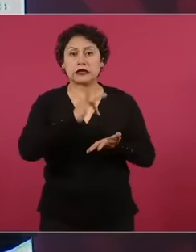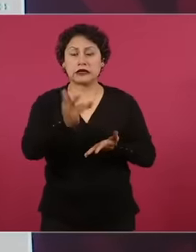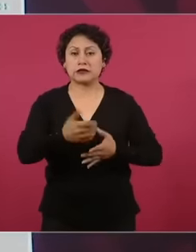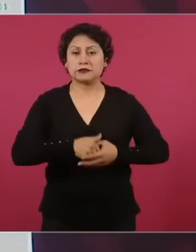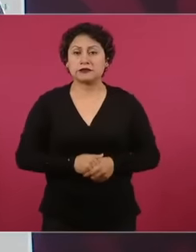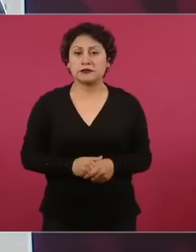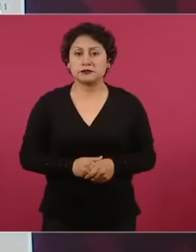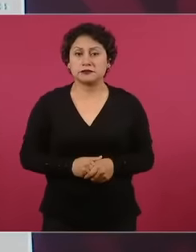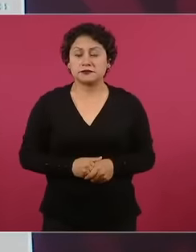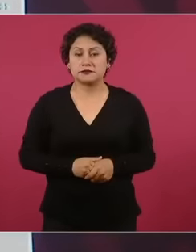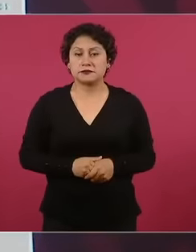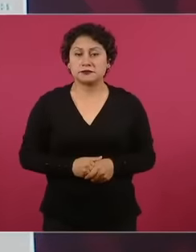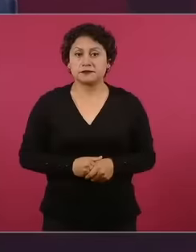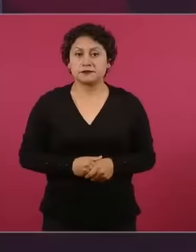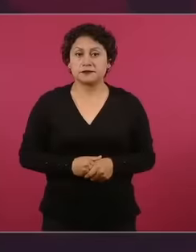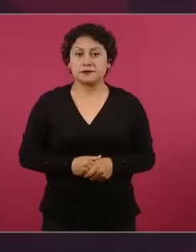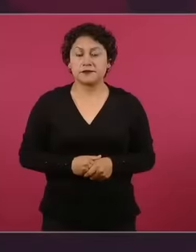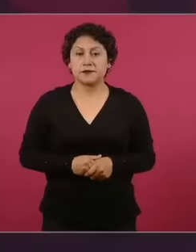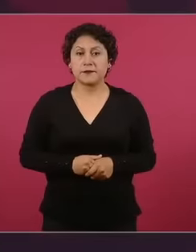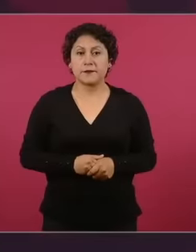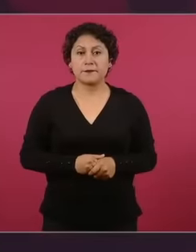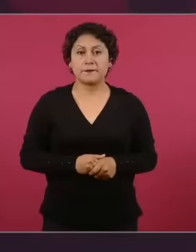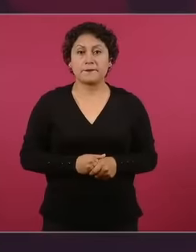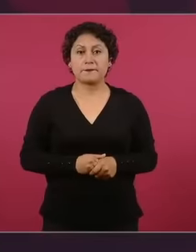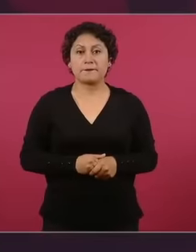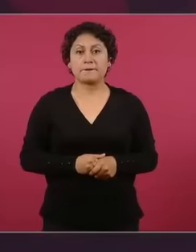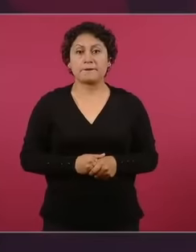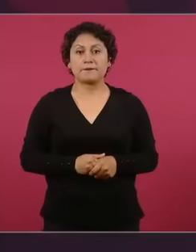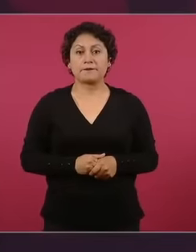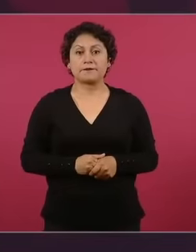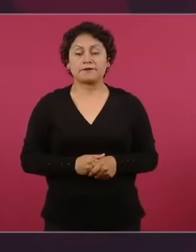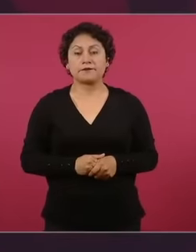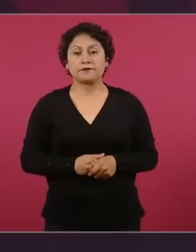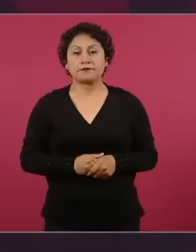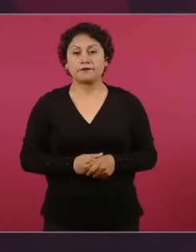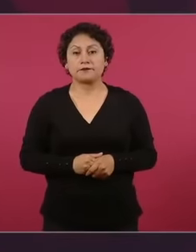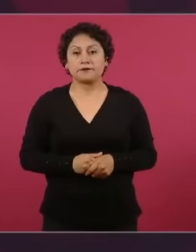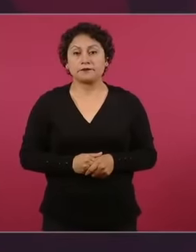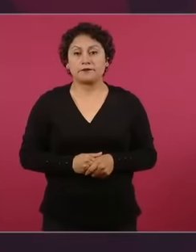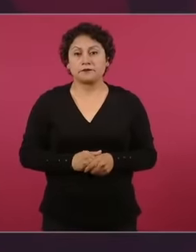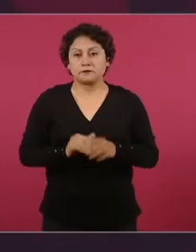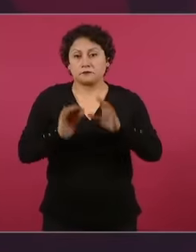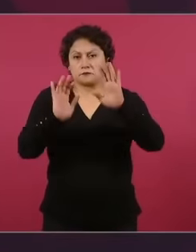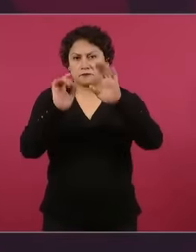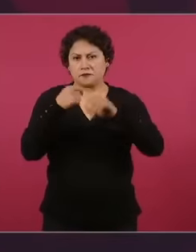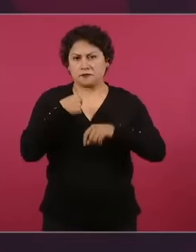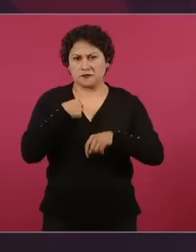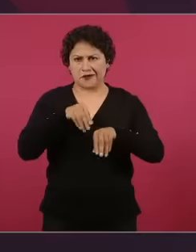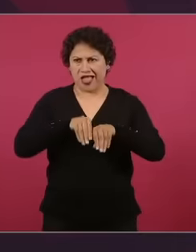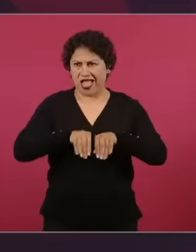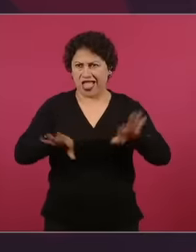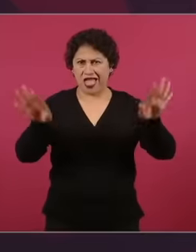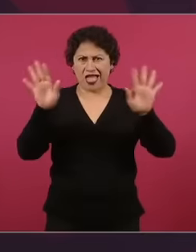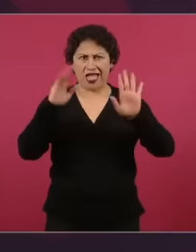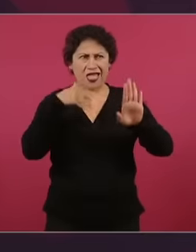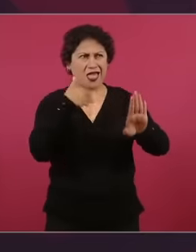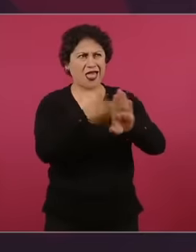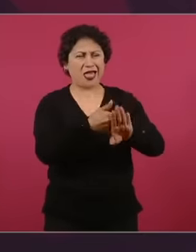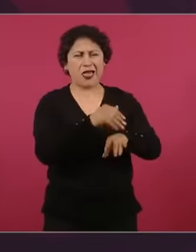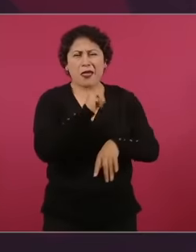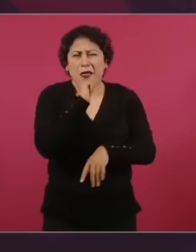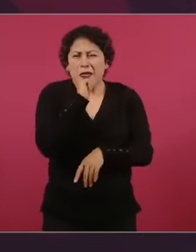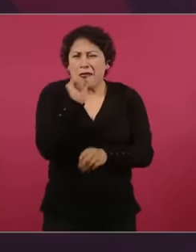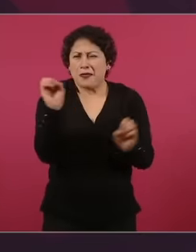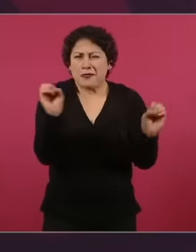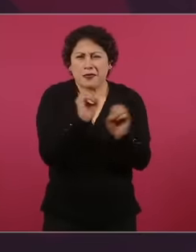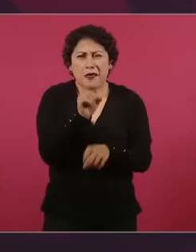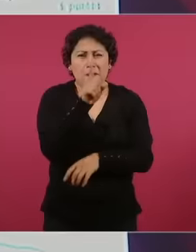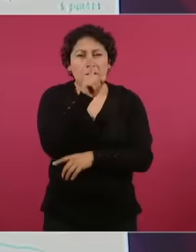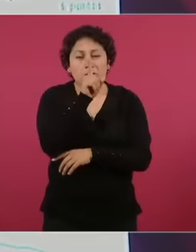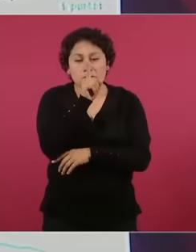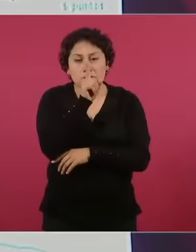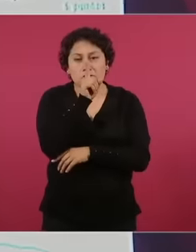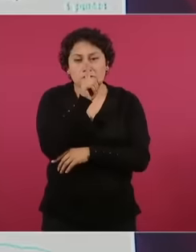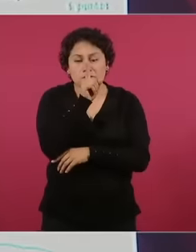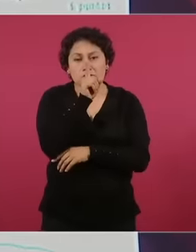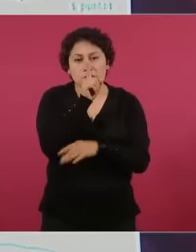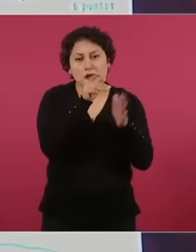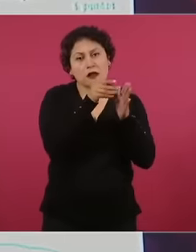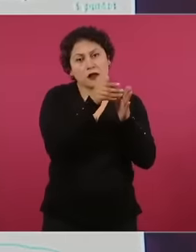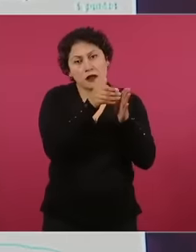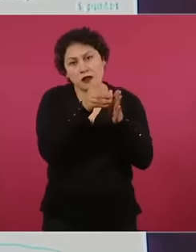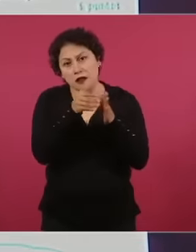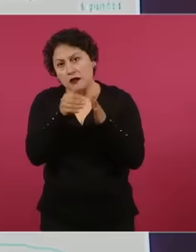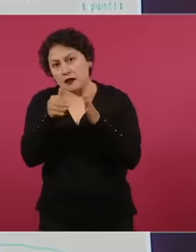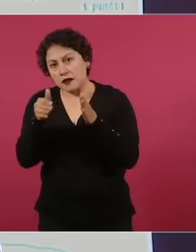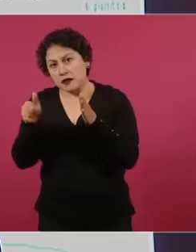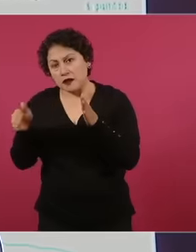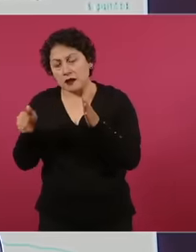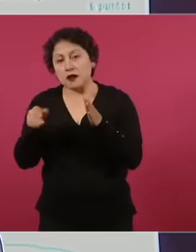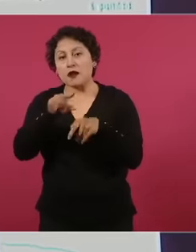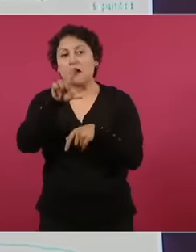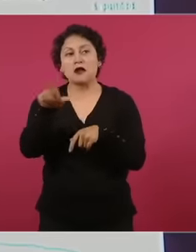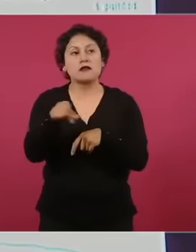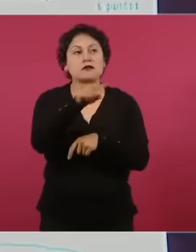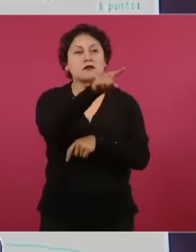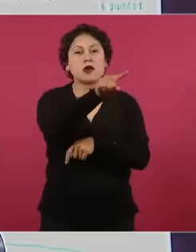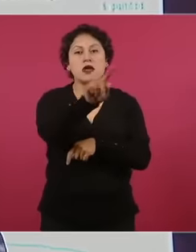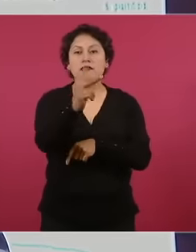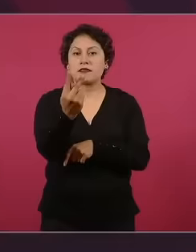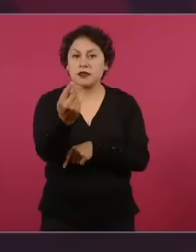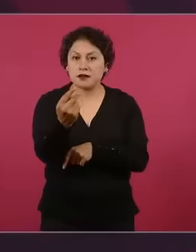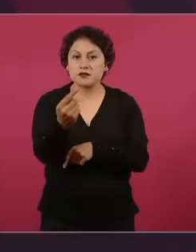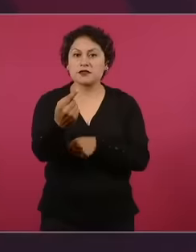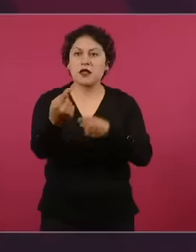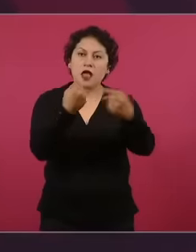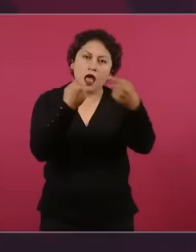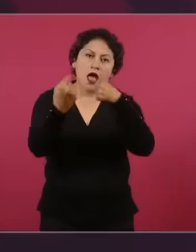eh I never said anything until lately when there were already many insults and I think I made a mention